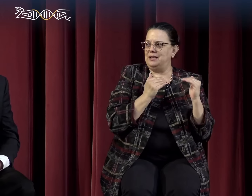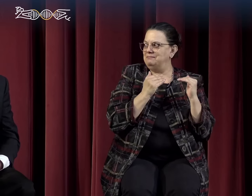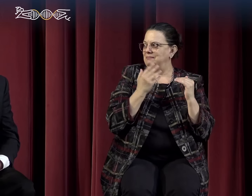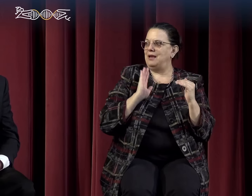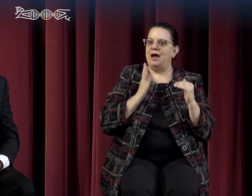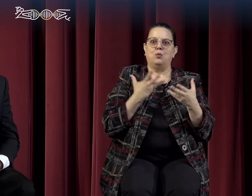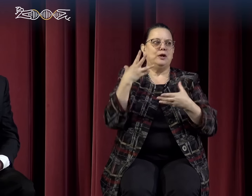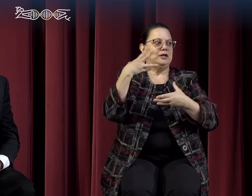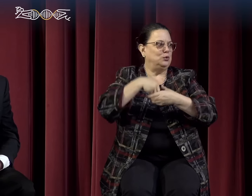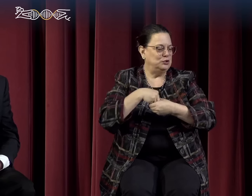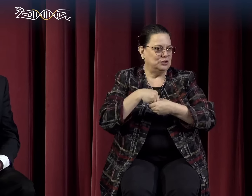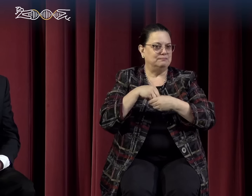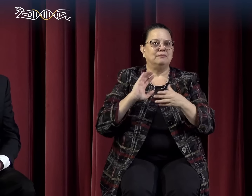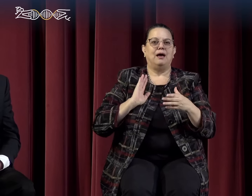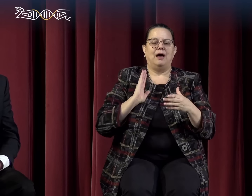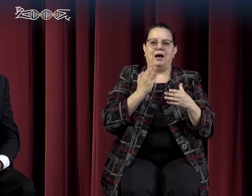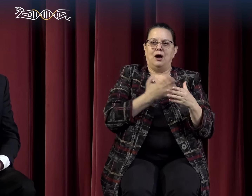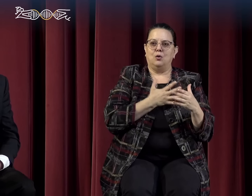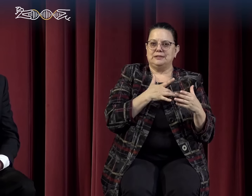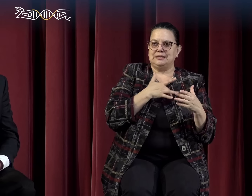footing that does not include us.